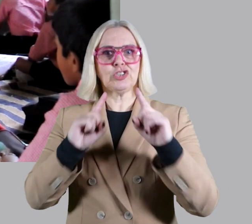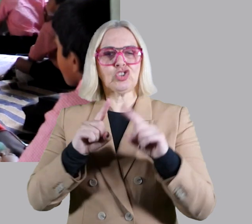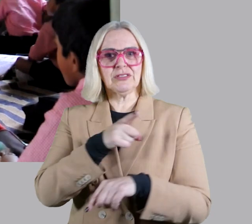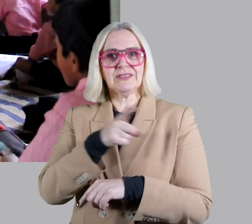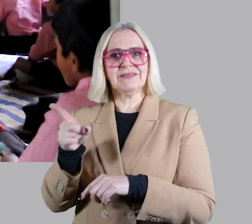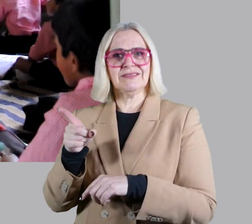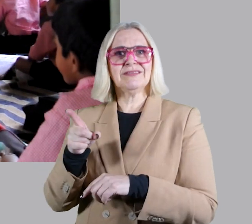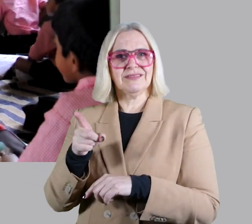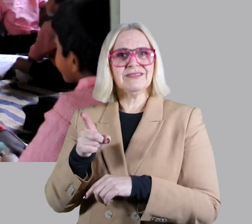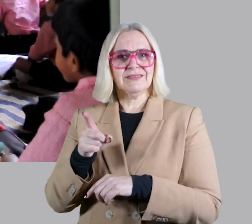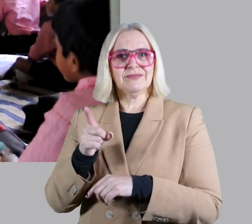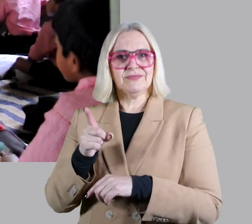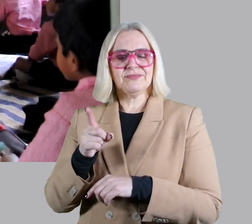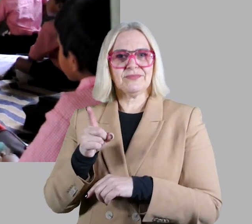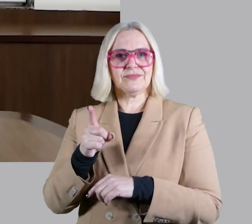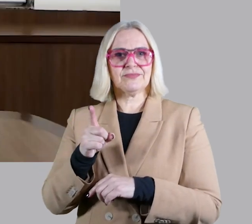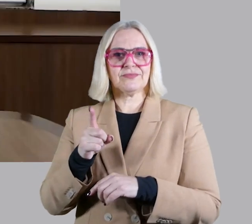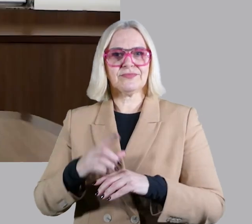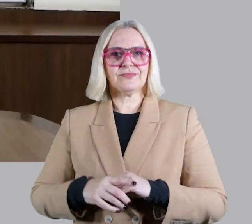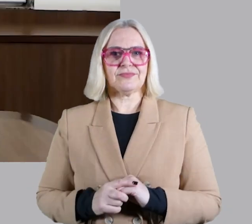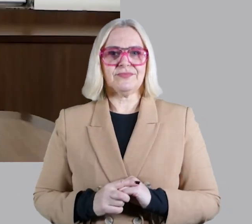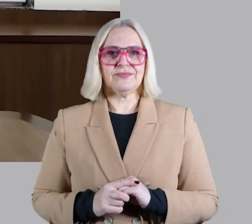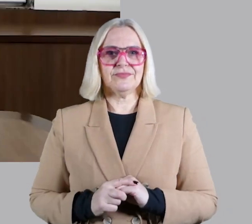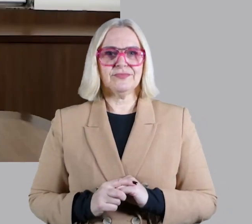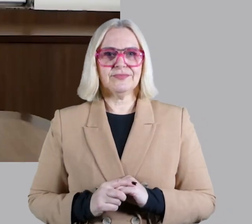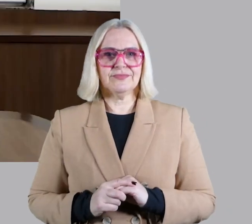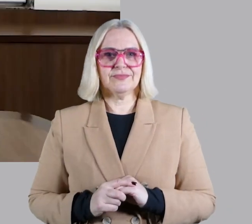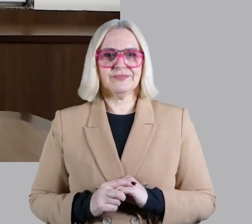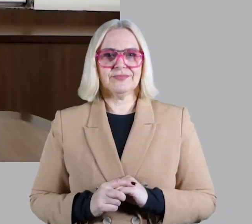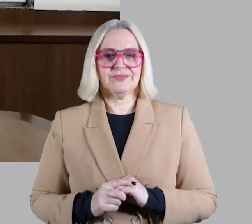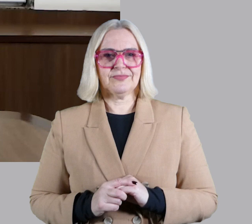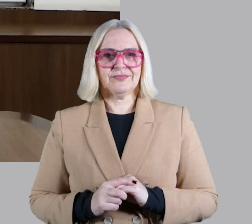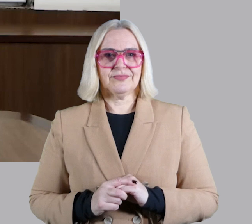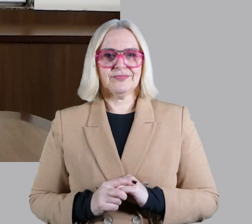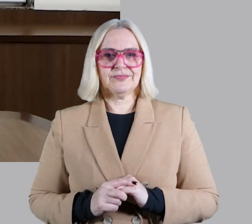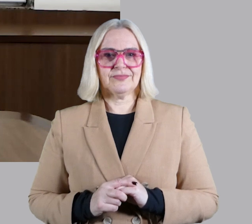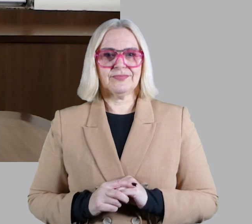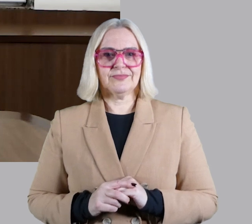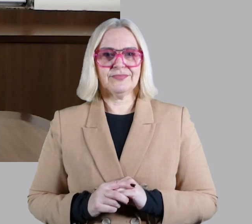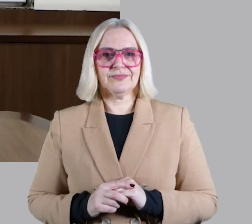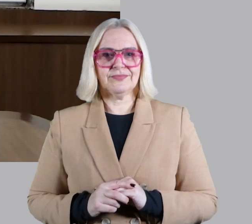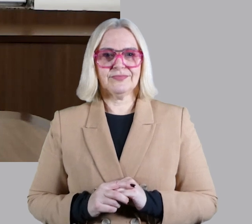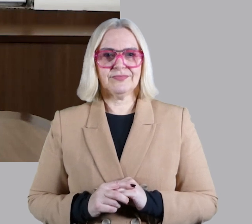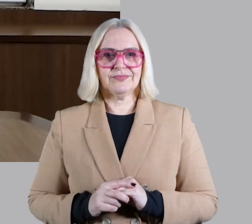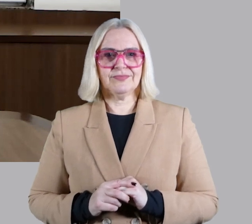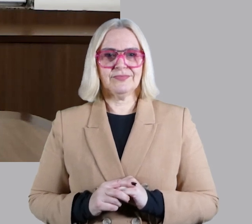I think we never talk about teachers. And I think one of the challenges I face for my patients are teachers.